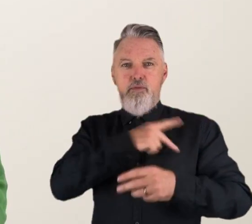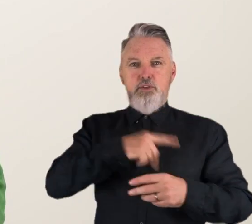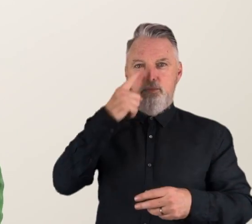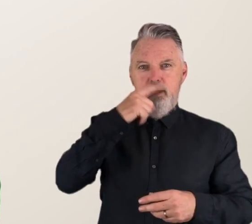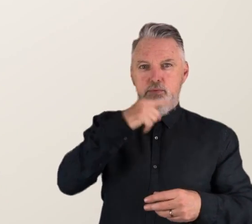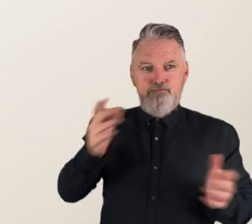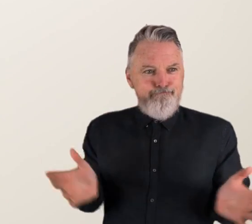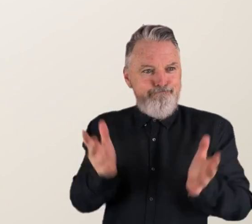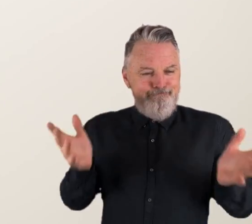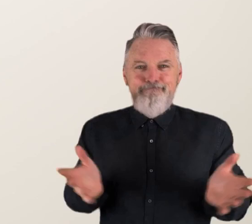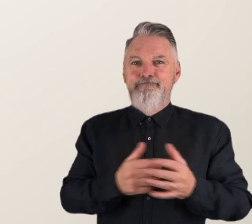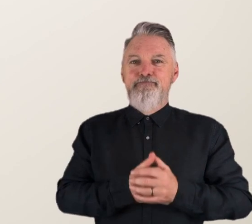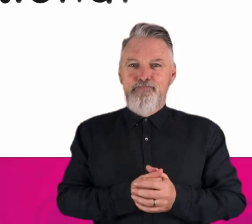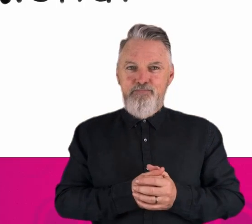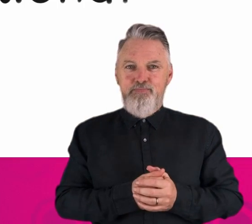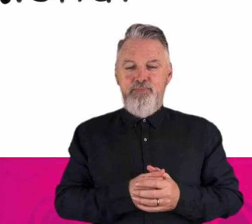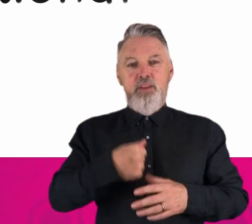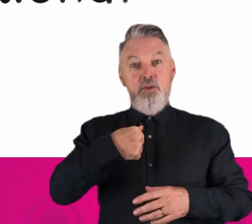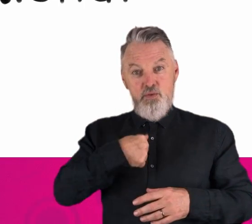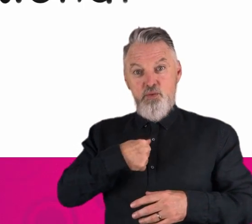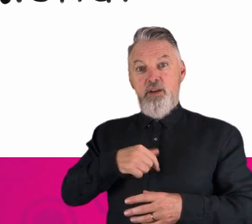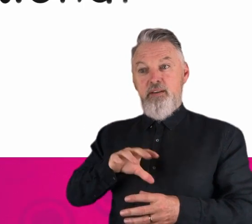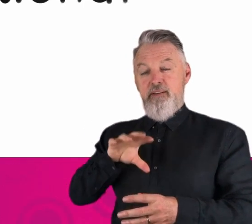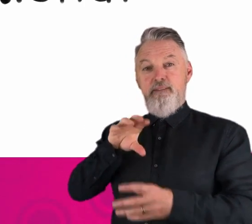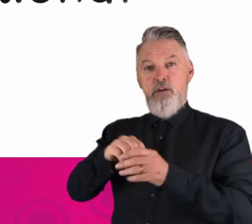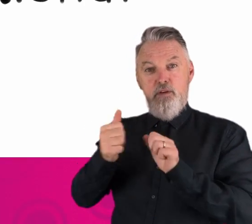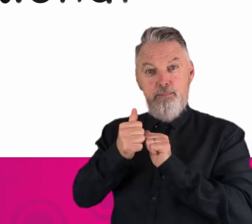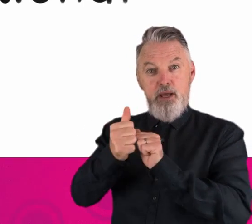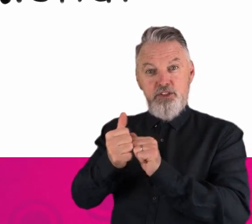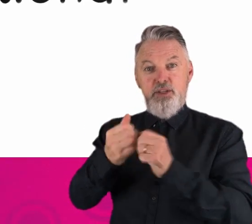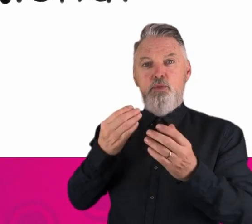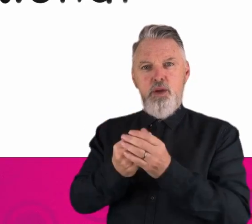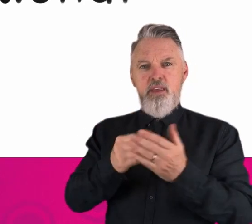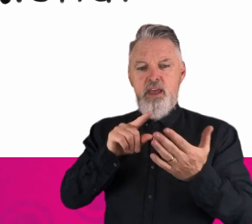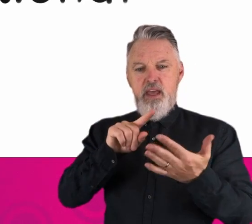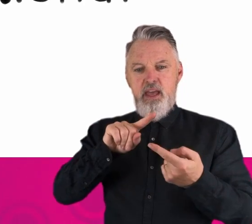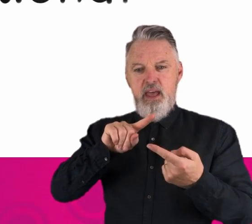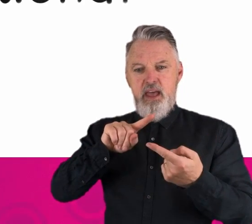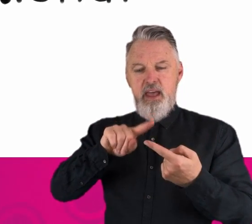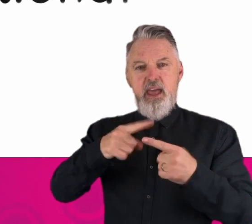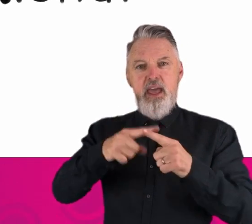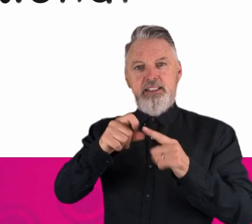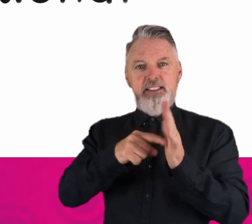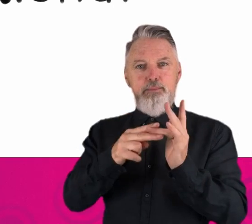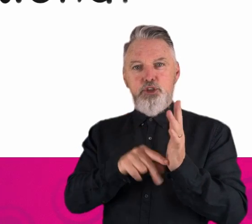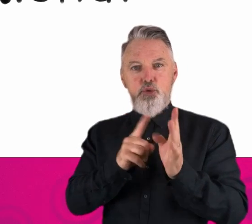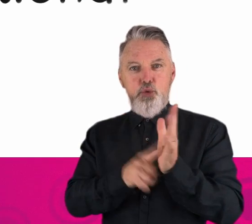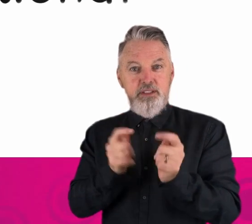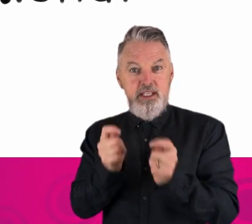To help us target this audience, we have entered into a content partnership with Xceptional Testing to co-create resources on workplace topics